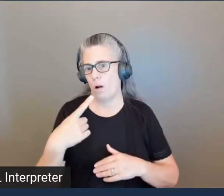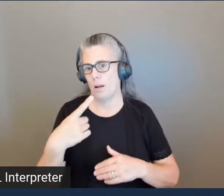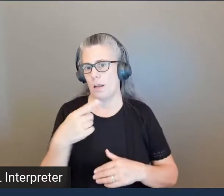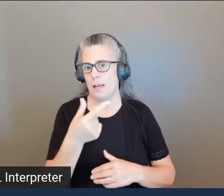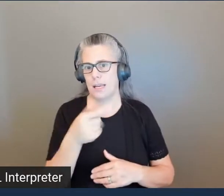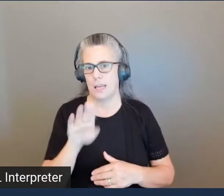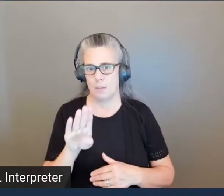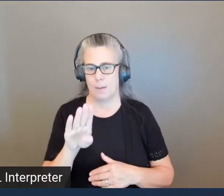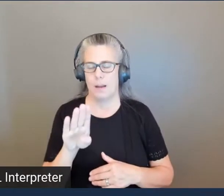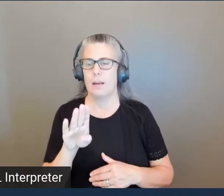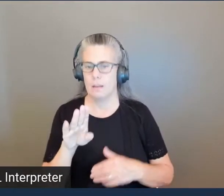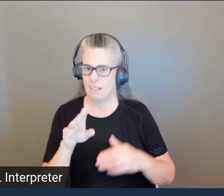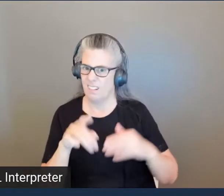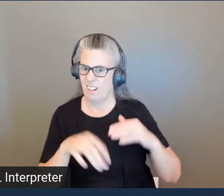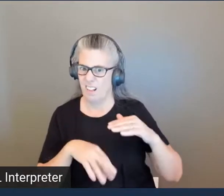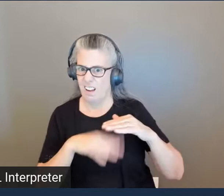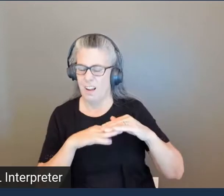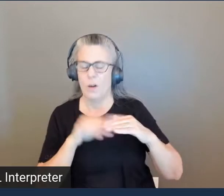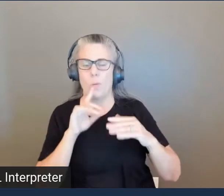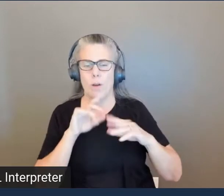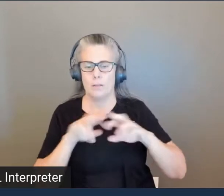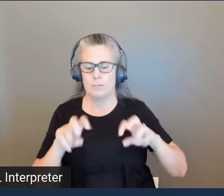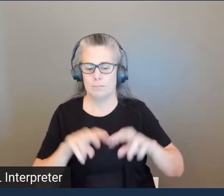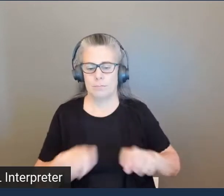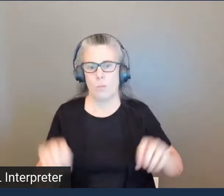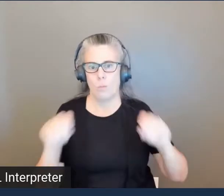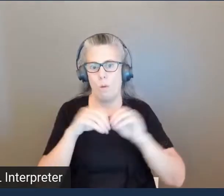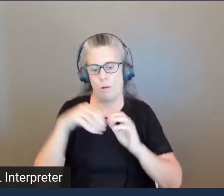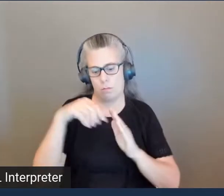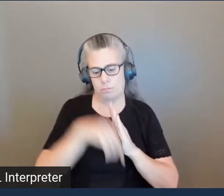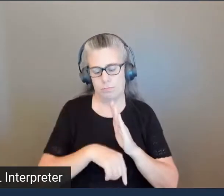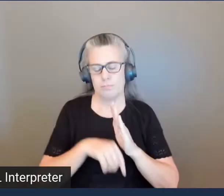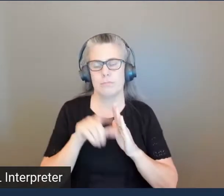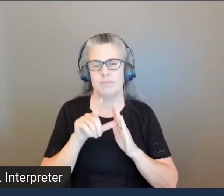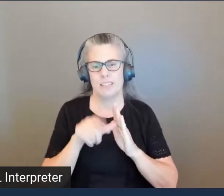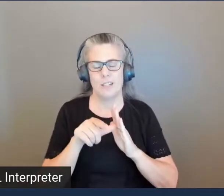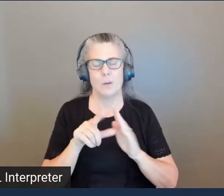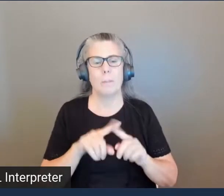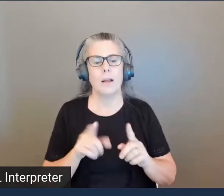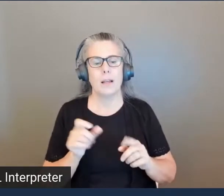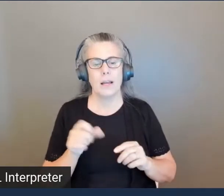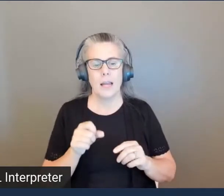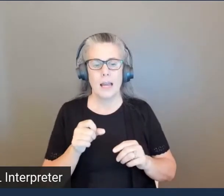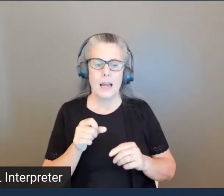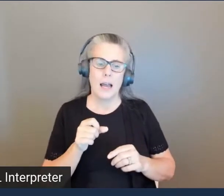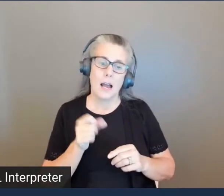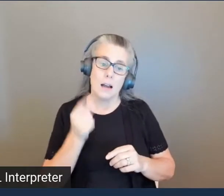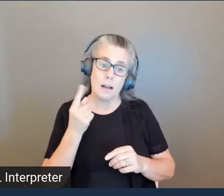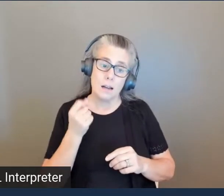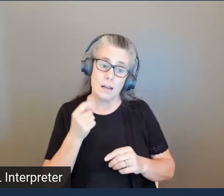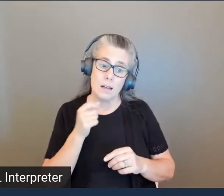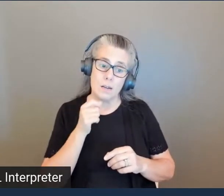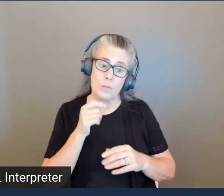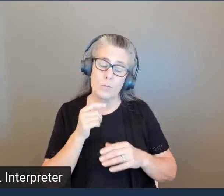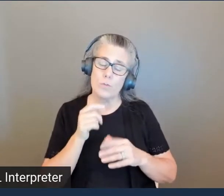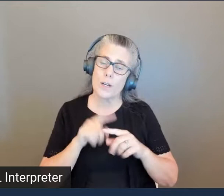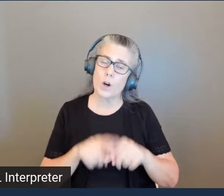and, in a little more detail now. But also like it's not necessarily that regarding the processing time that you mentioned,